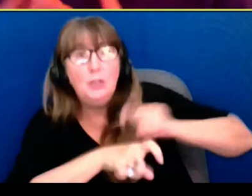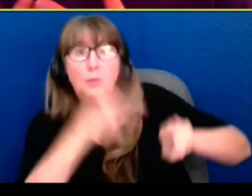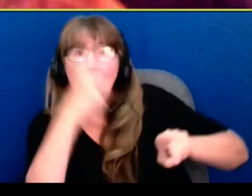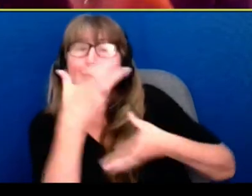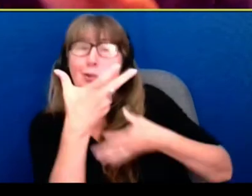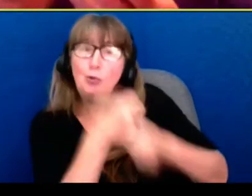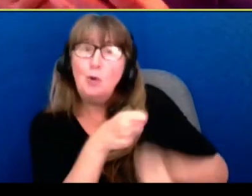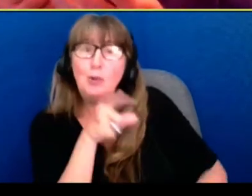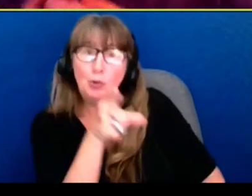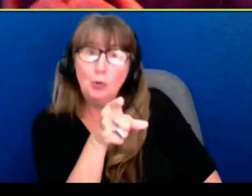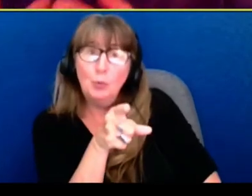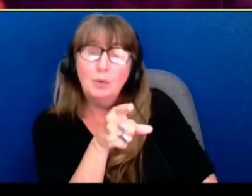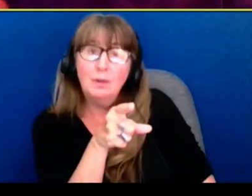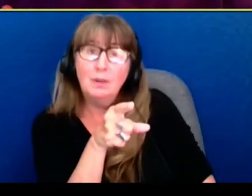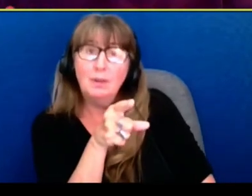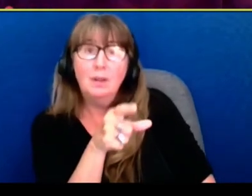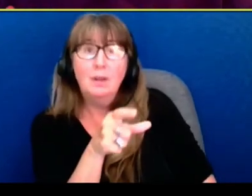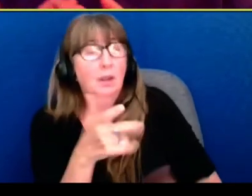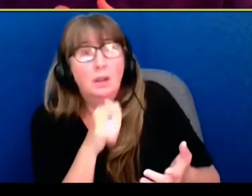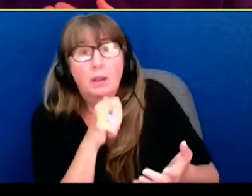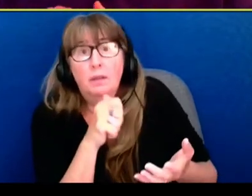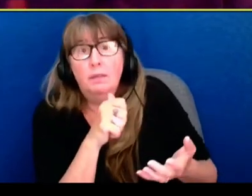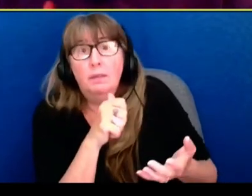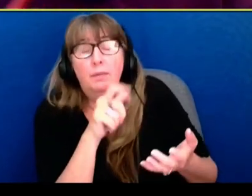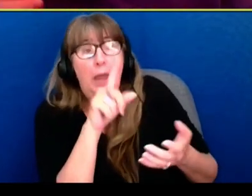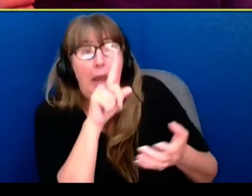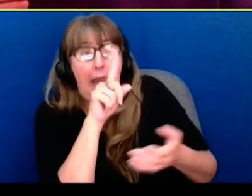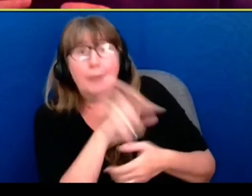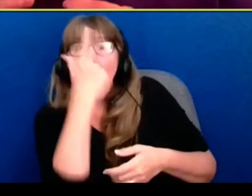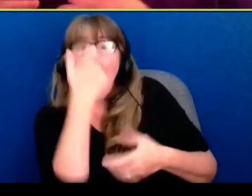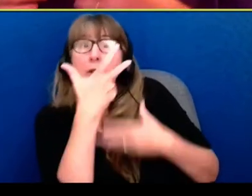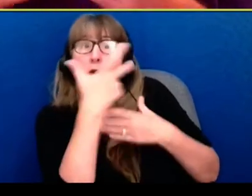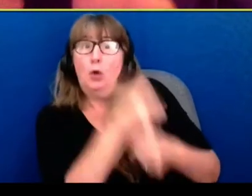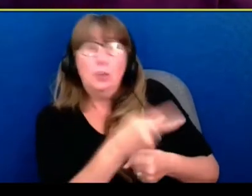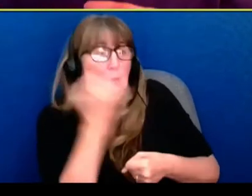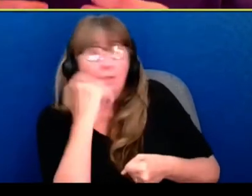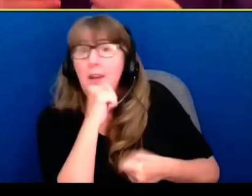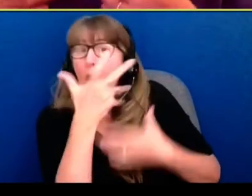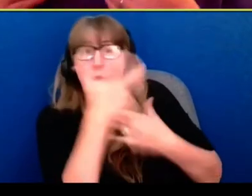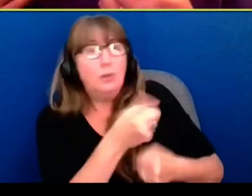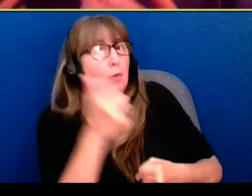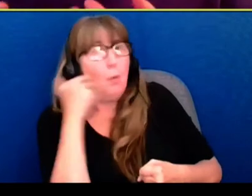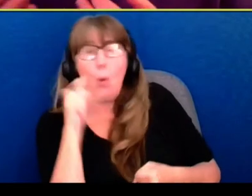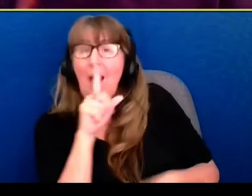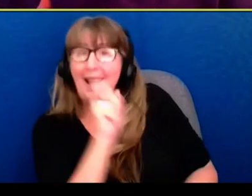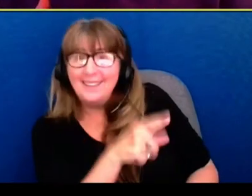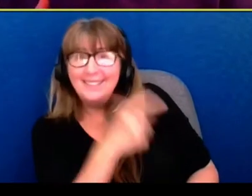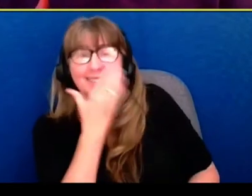Bottom line there wouldn't ask somebody they don't trust for answers. So take time and listen to them.